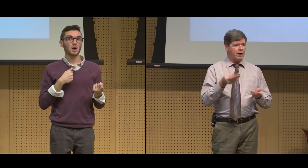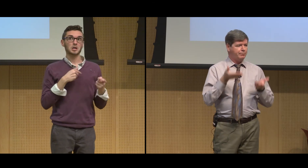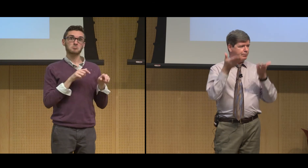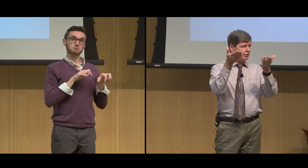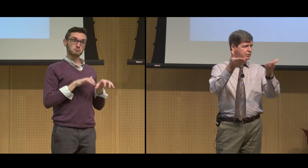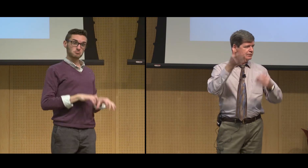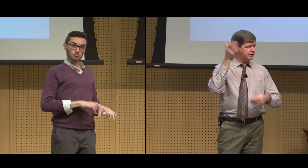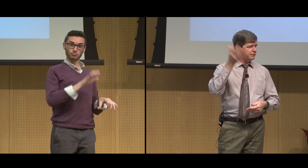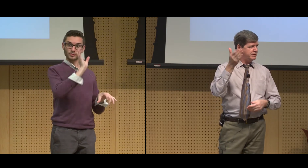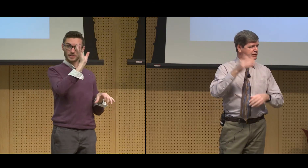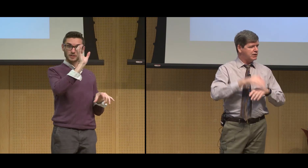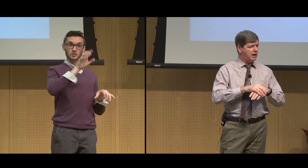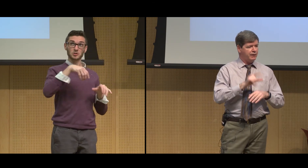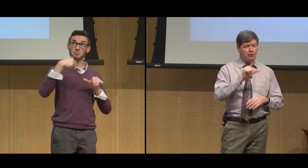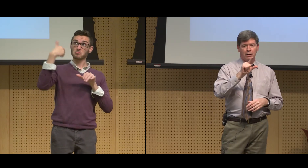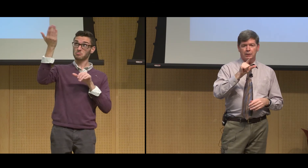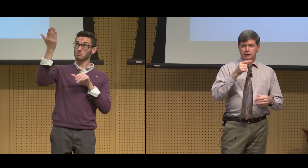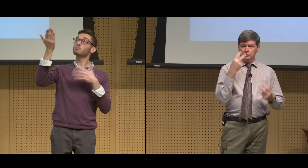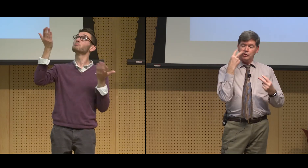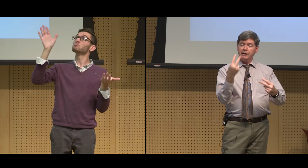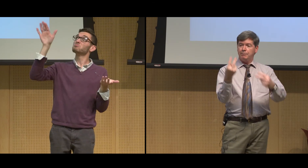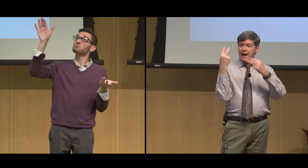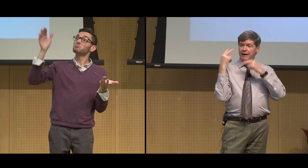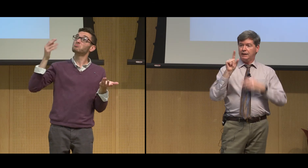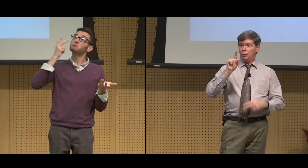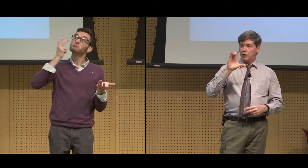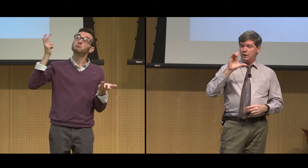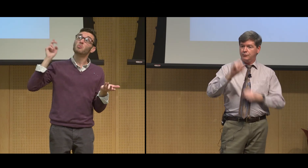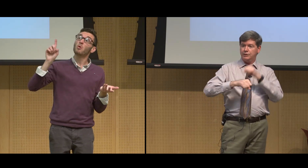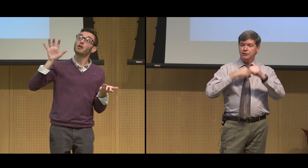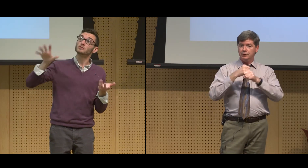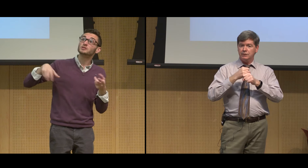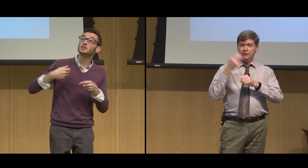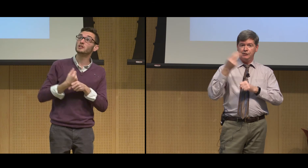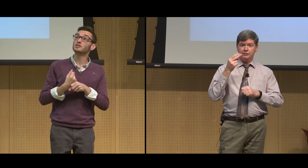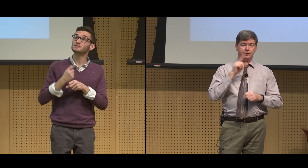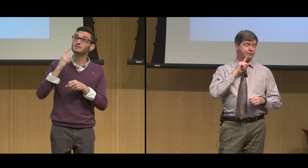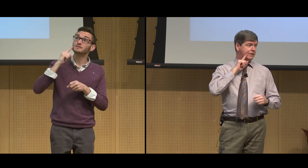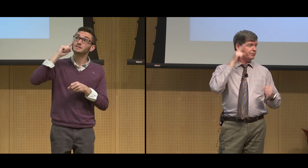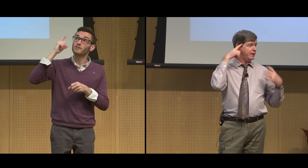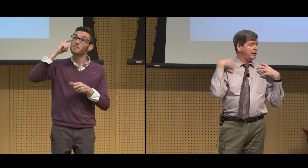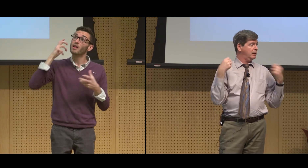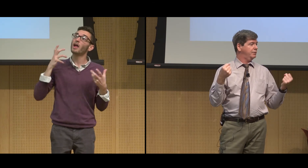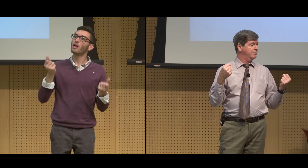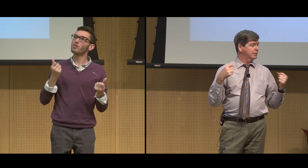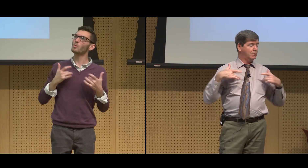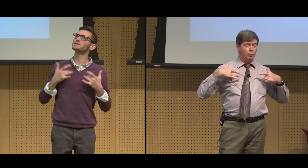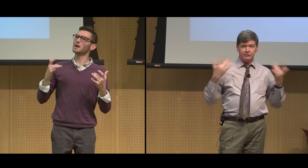and so I proposed a speech on looking back at 100-year history of deaf mental health